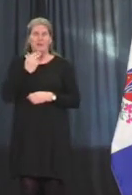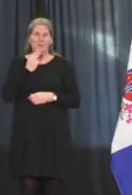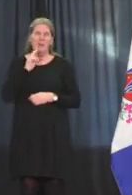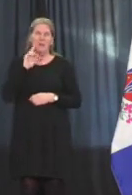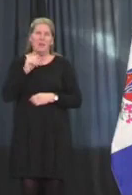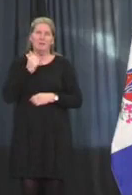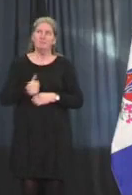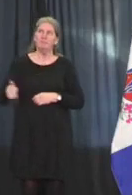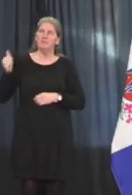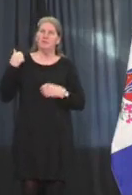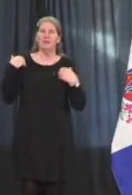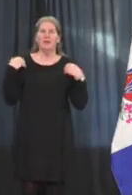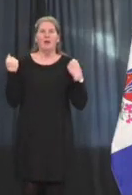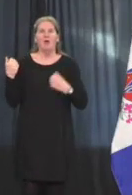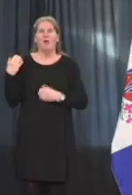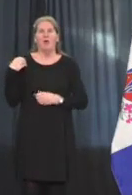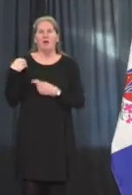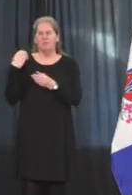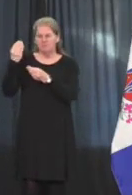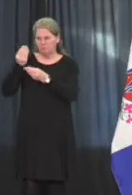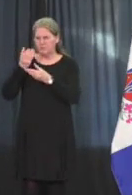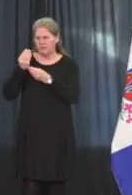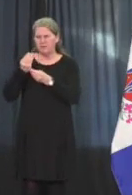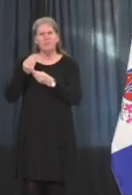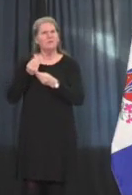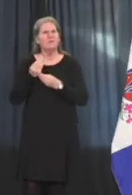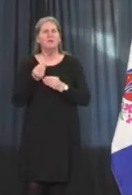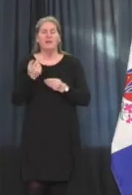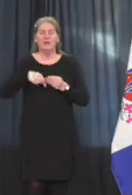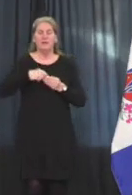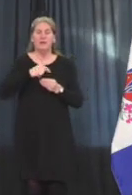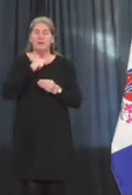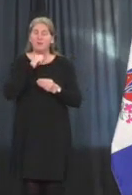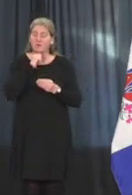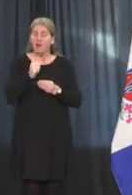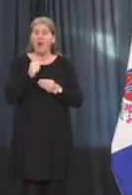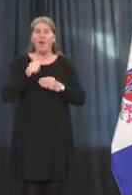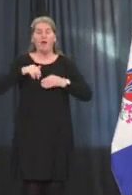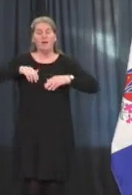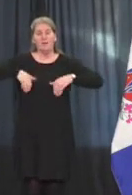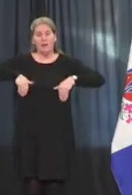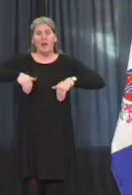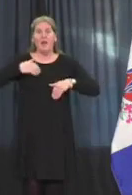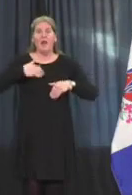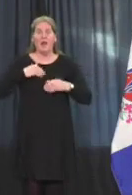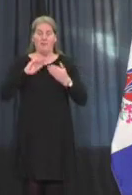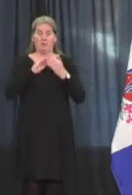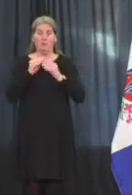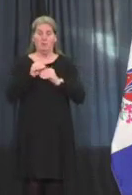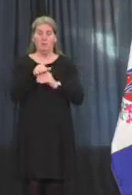THE CHIEF MEDICAL OFFICER OF HEALTH HAS SHARED WE DO NOT YET HAVE EVIDENCE OF COMMUNITY SPREAD OF COVID-19.